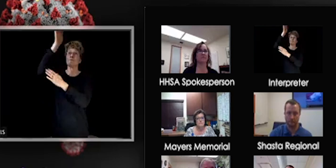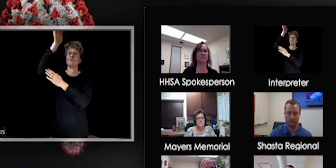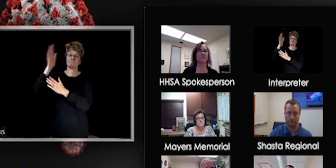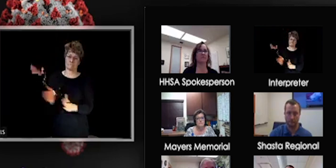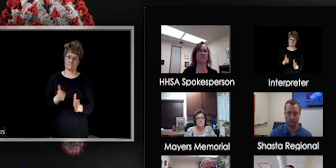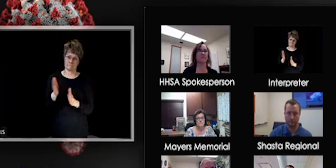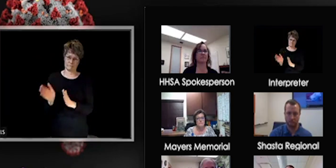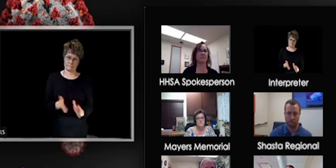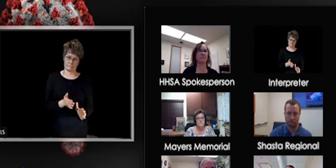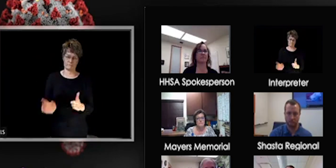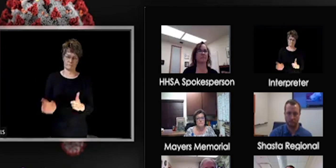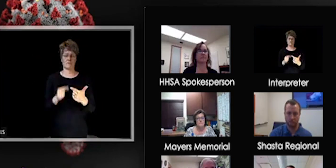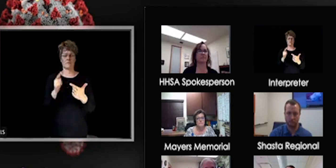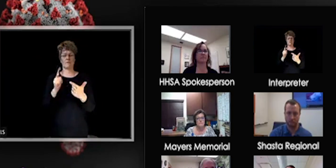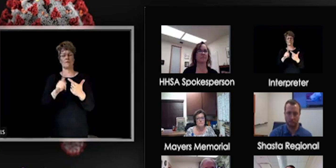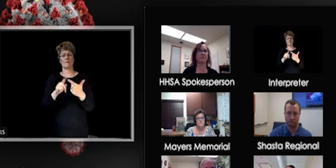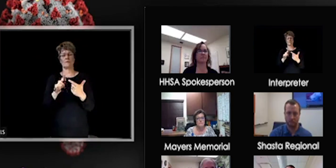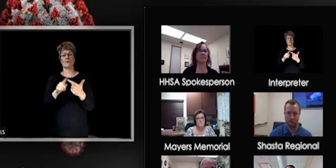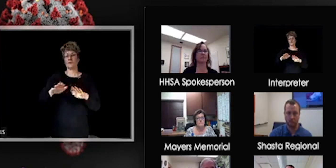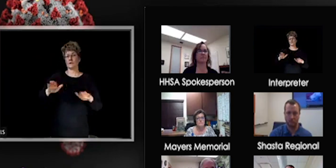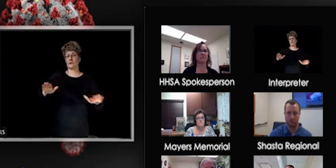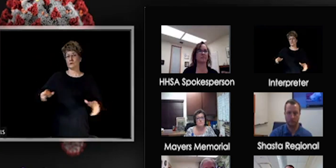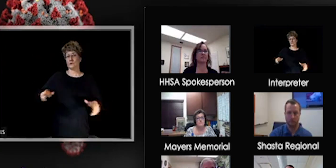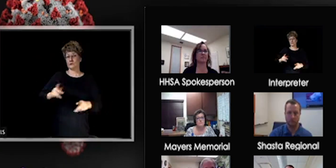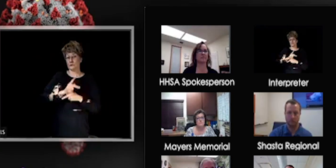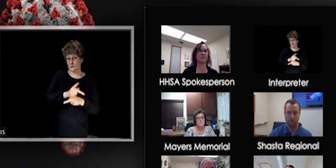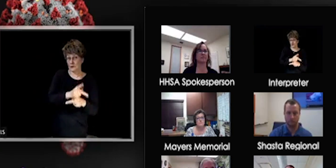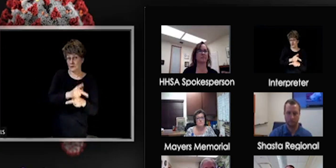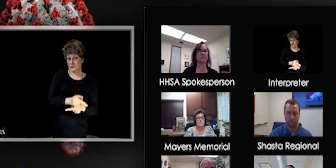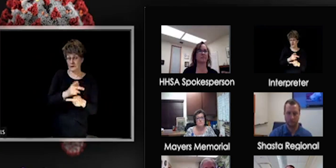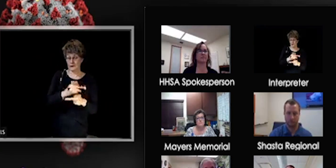to be updated and there’s going to be day camp guidance. So, I think that they’re